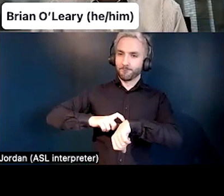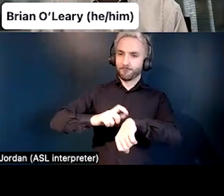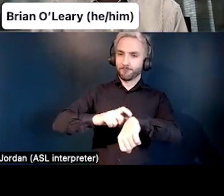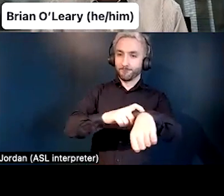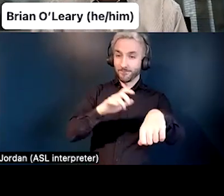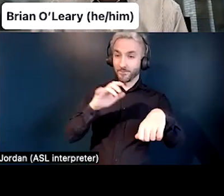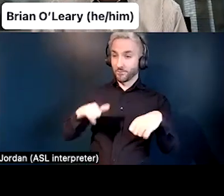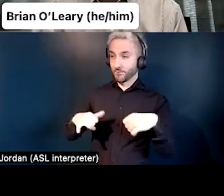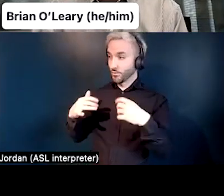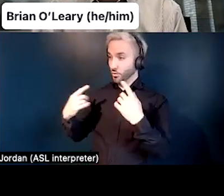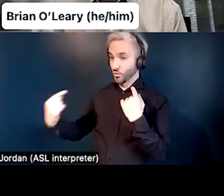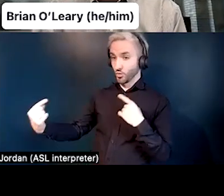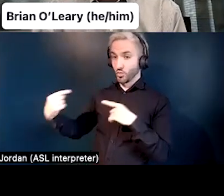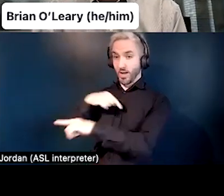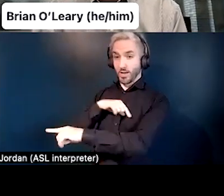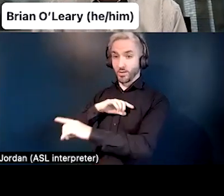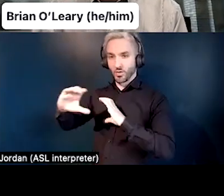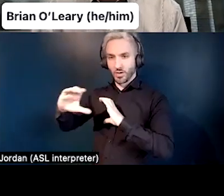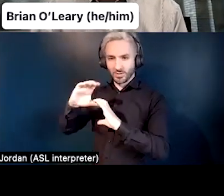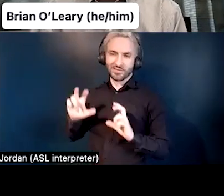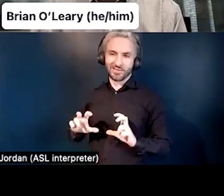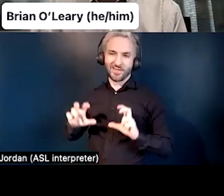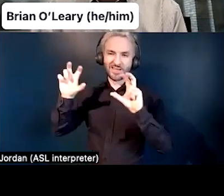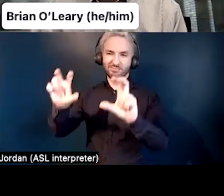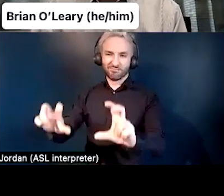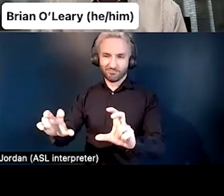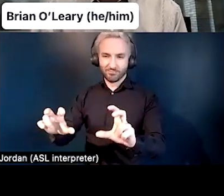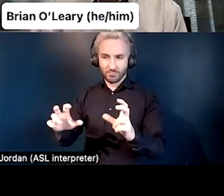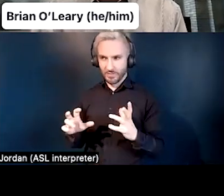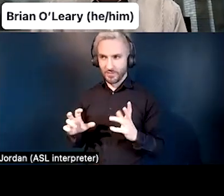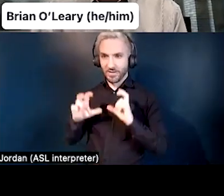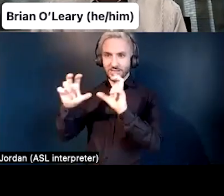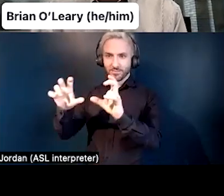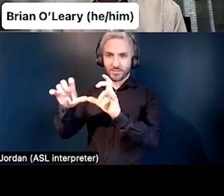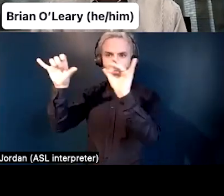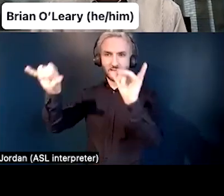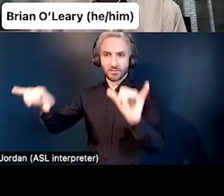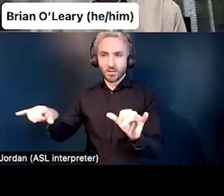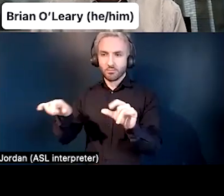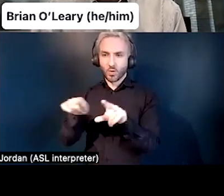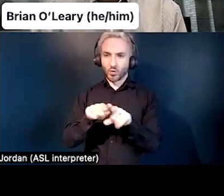in the systems, but it's also an investment on both the sending and the receiving side,